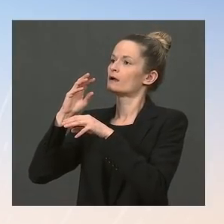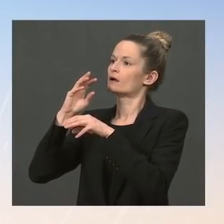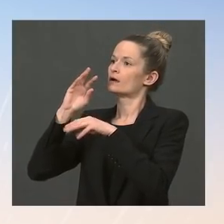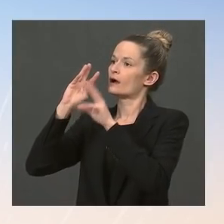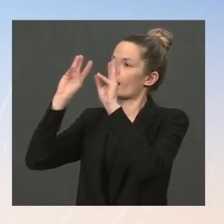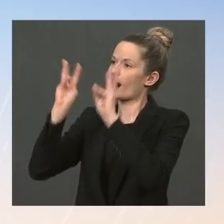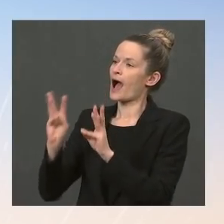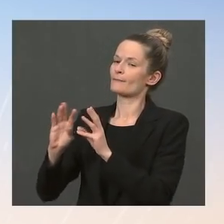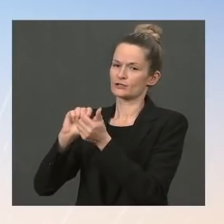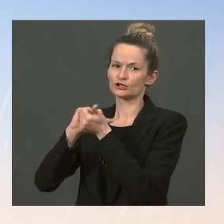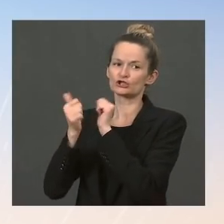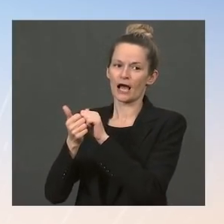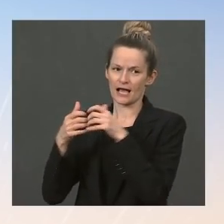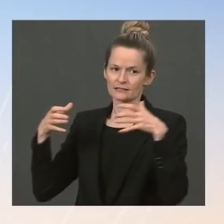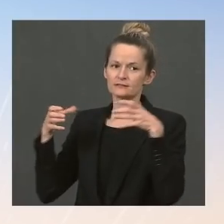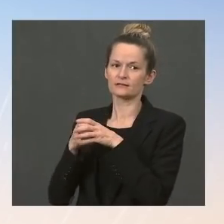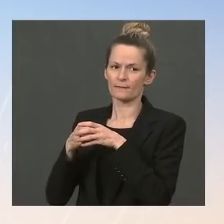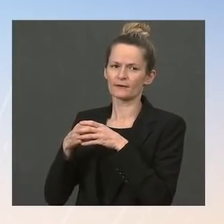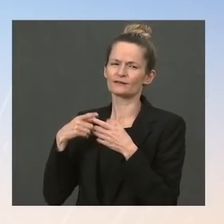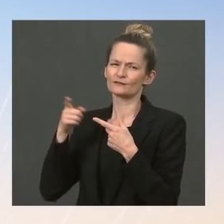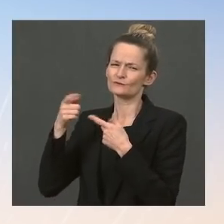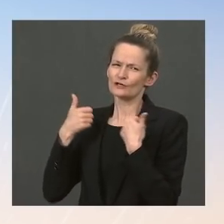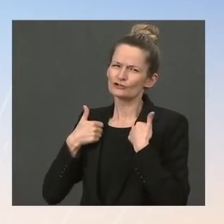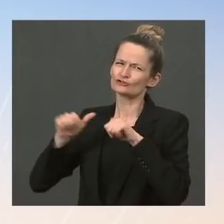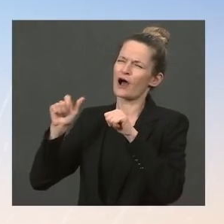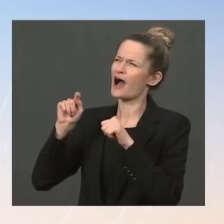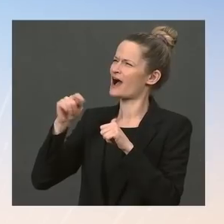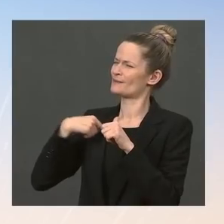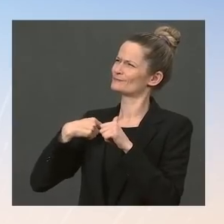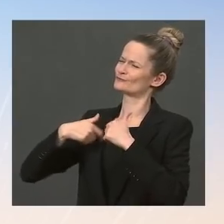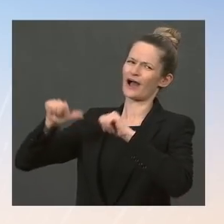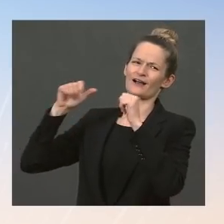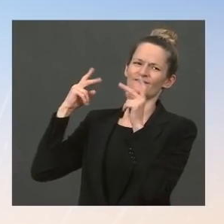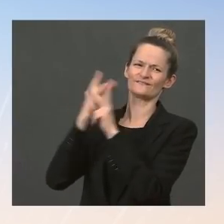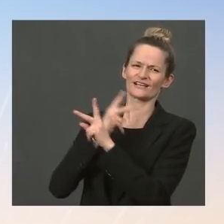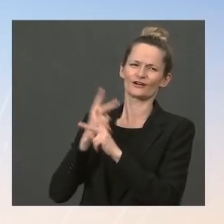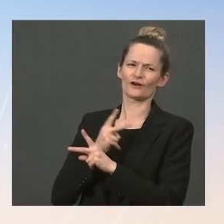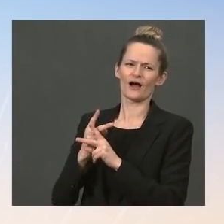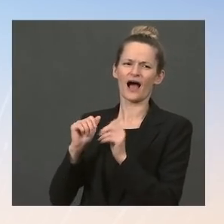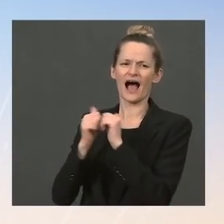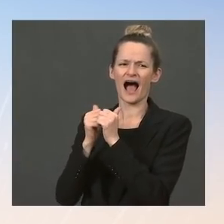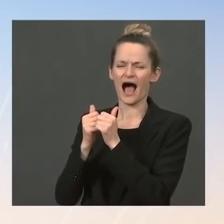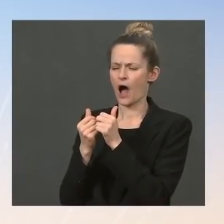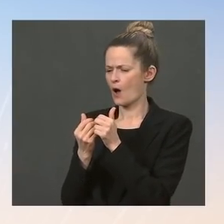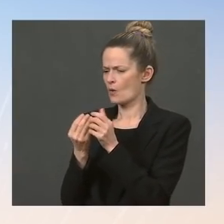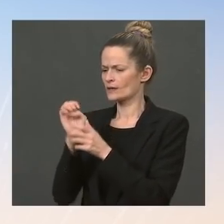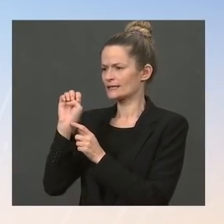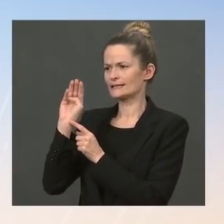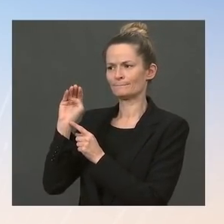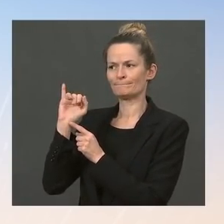The Press: So, I want to ask about the Line 3 pipeline. Enbridge, the energy company, says it's almost complete; it could be operational by this fall.